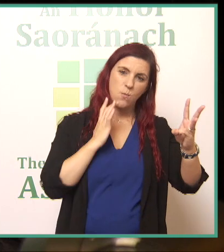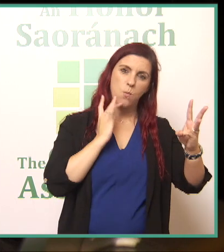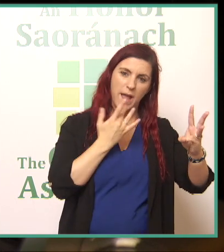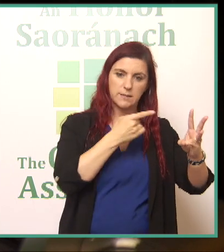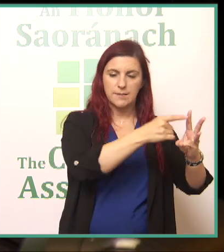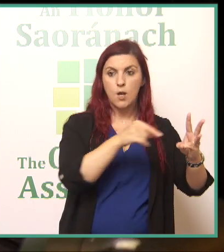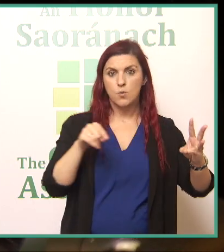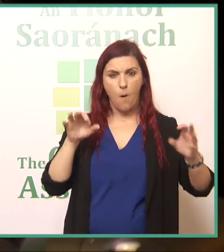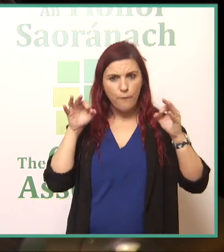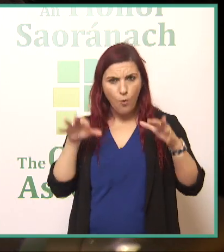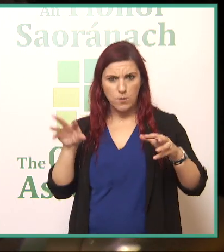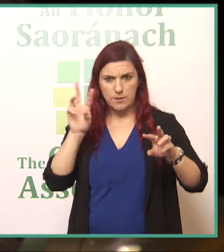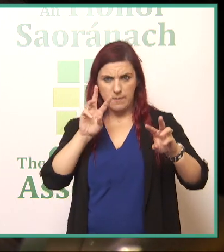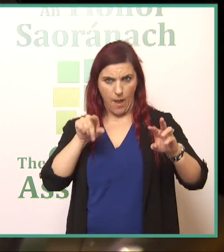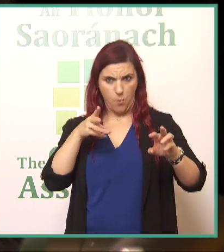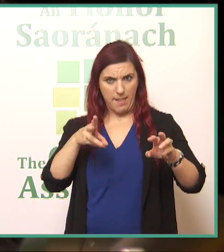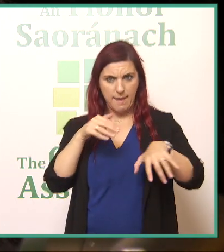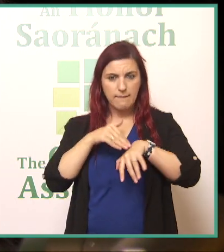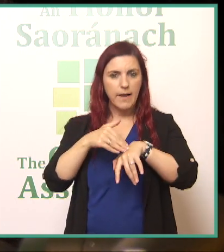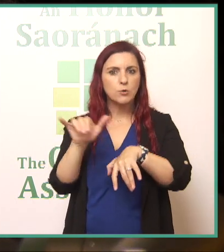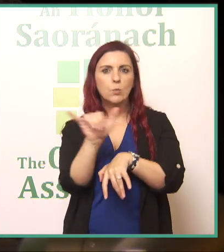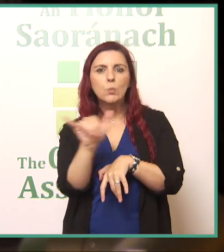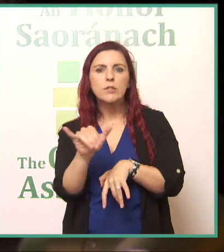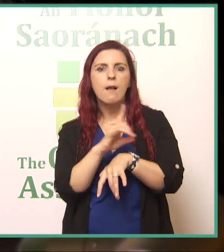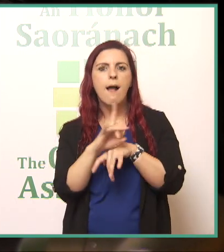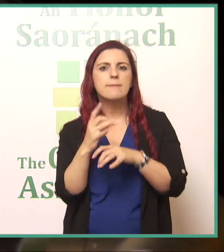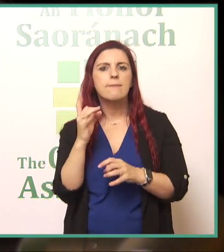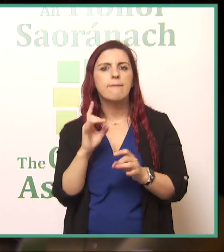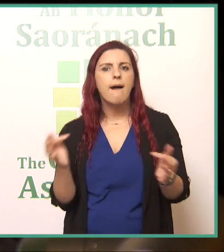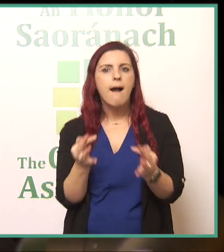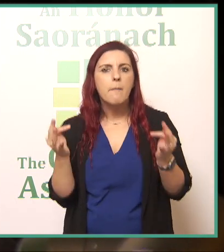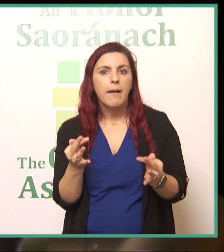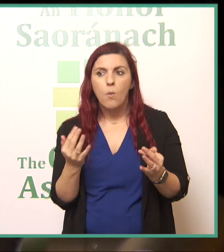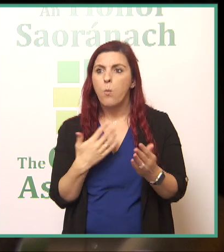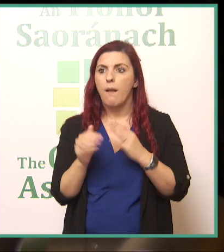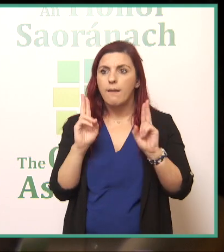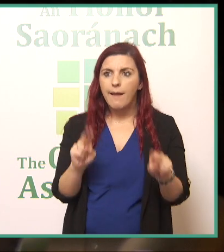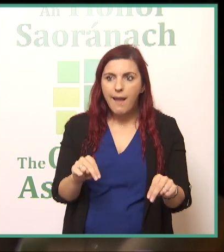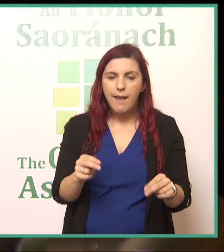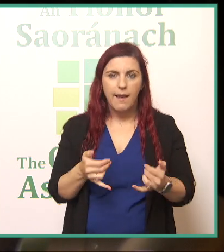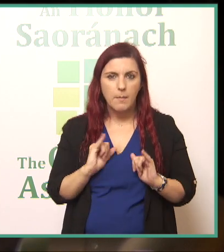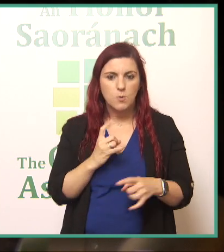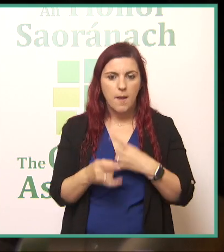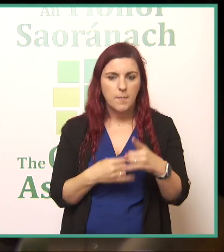what type of farming happens in those areas what can happen and then what results from that